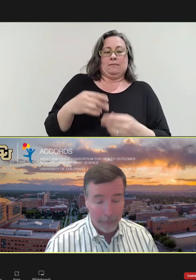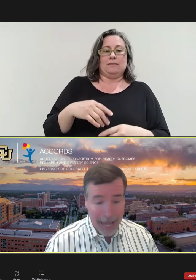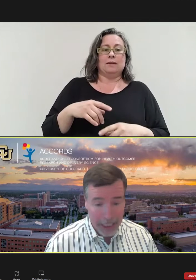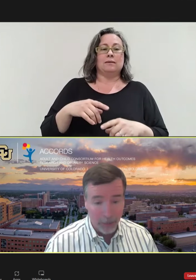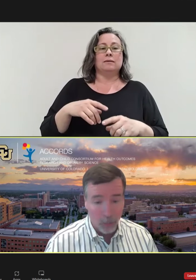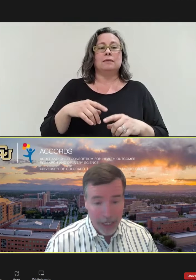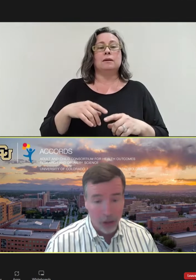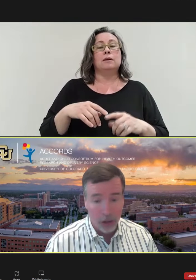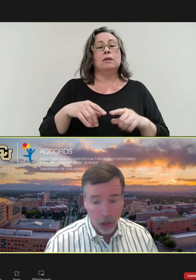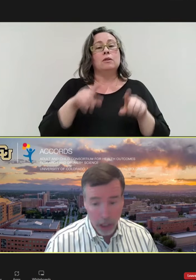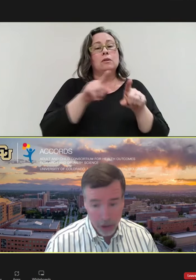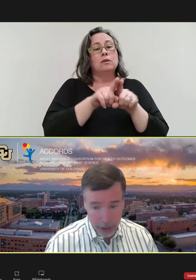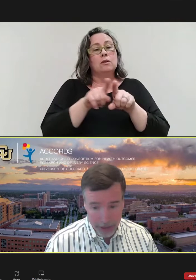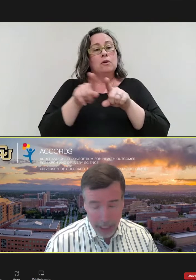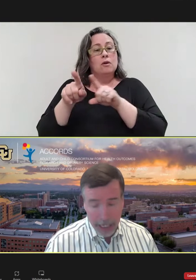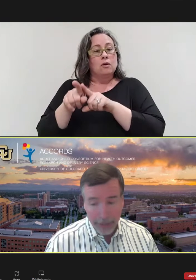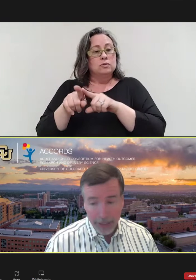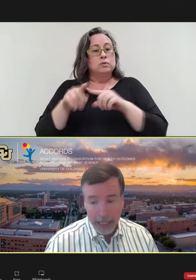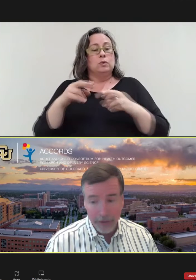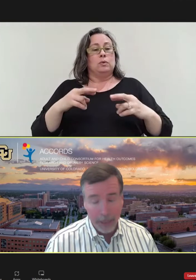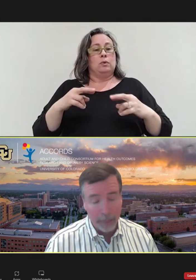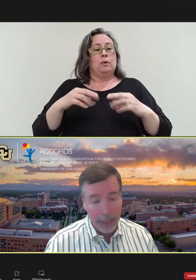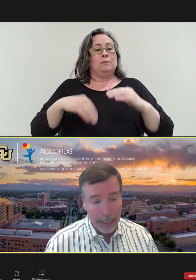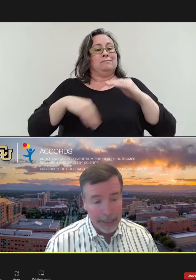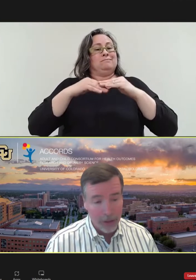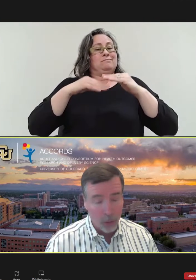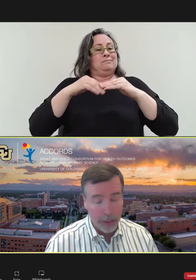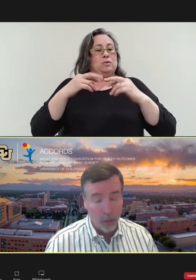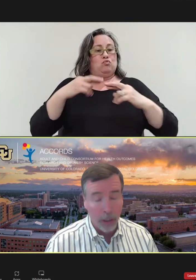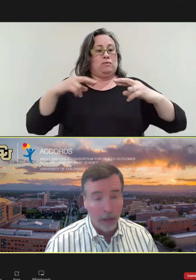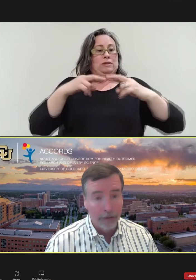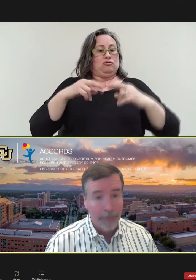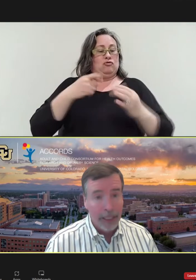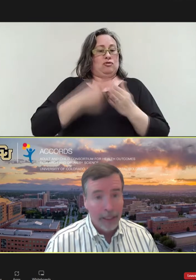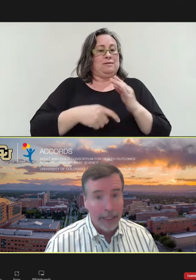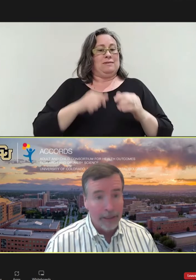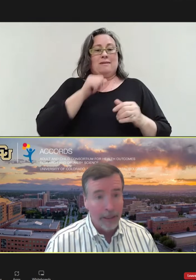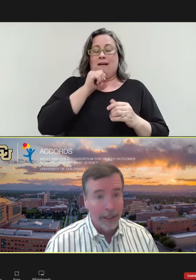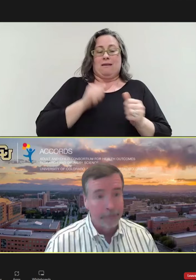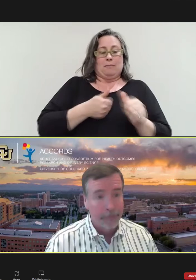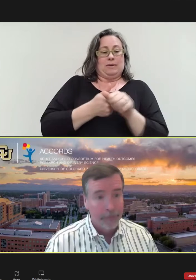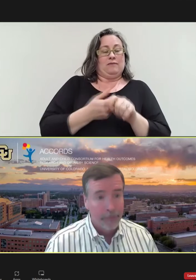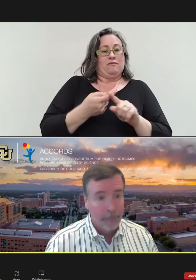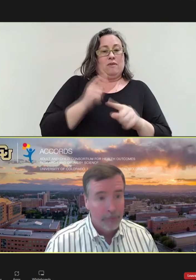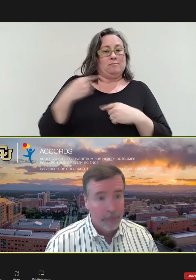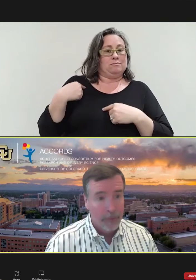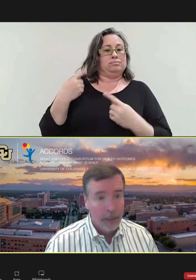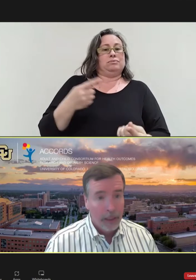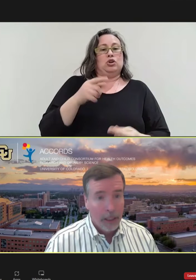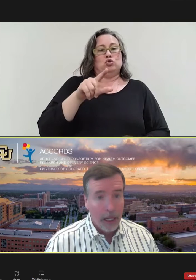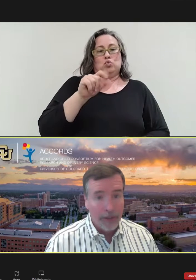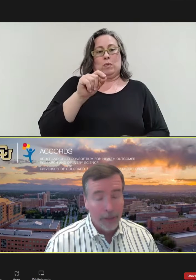maximum regional charges, and these haven't been updated since 2012. Next slide. Some